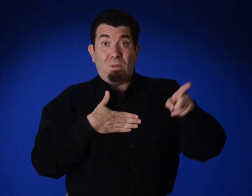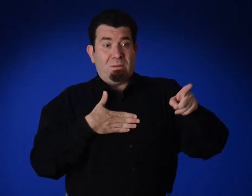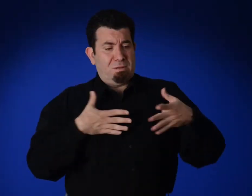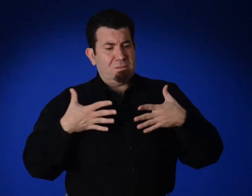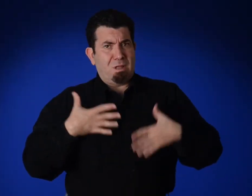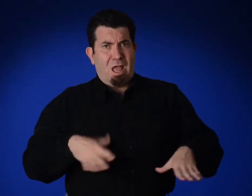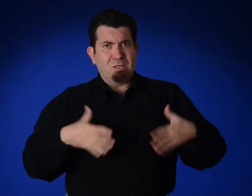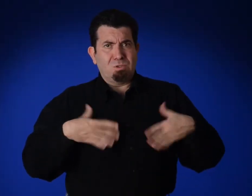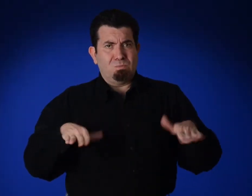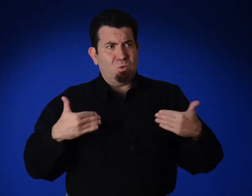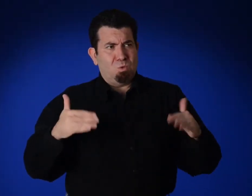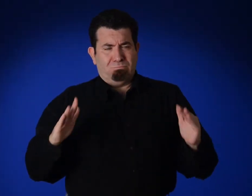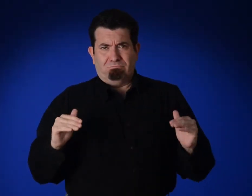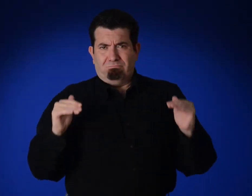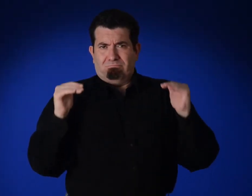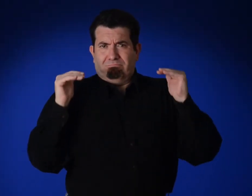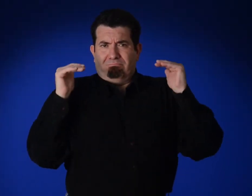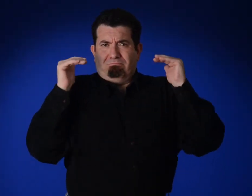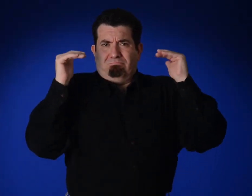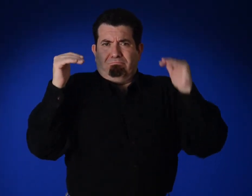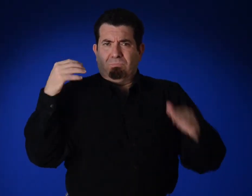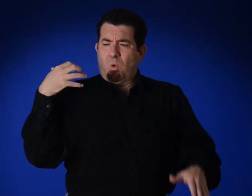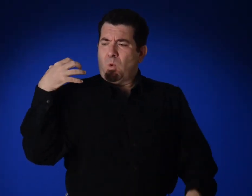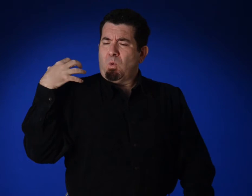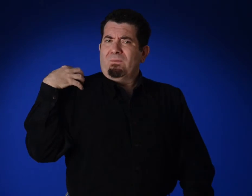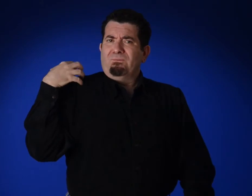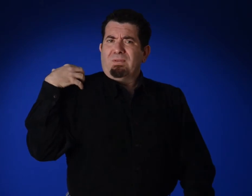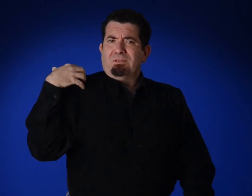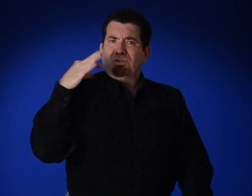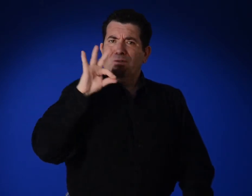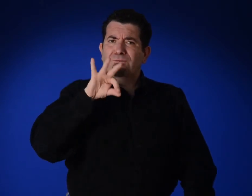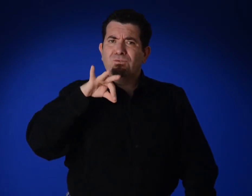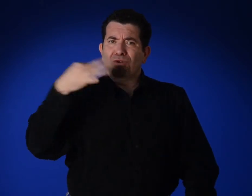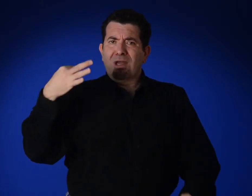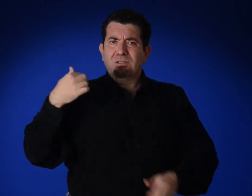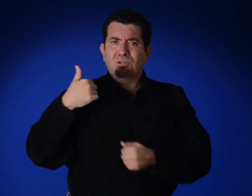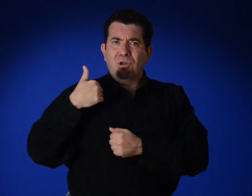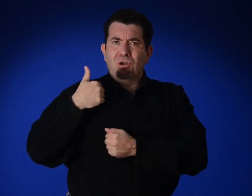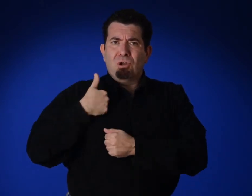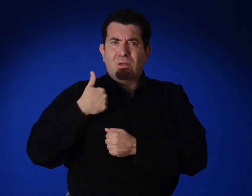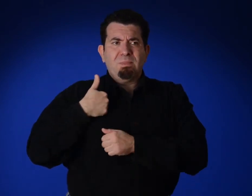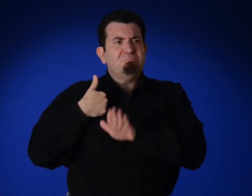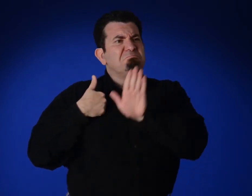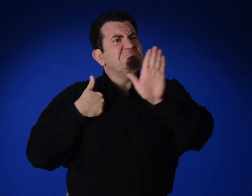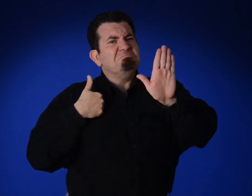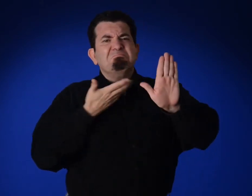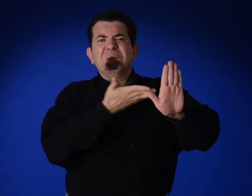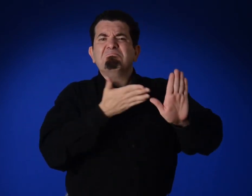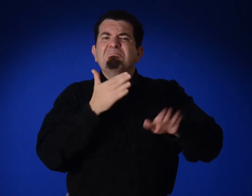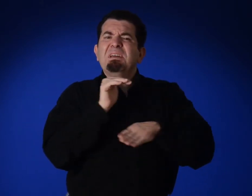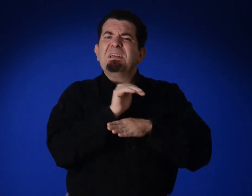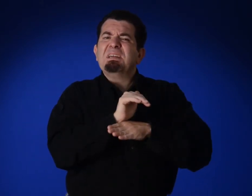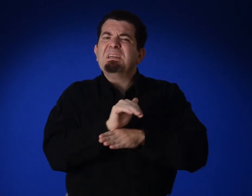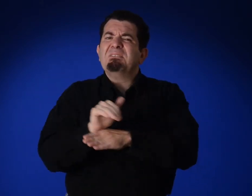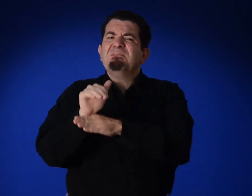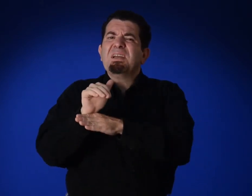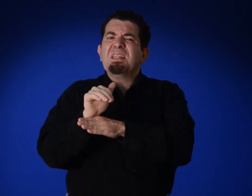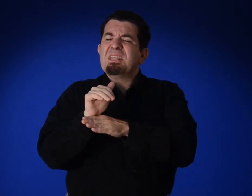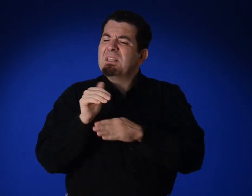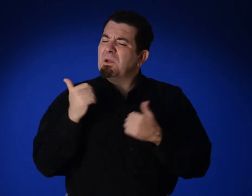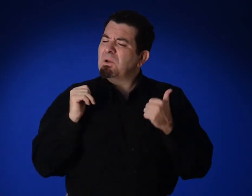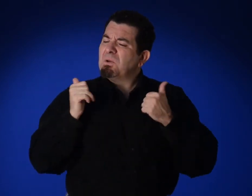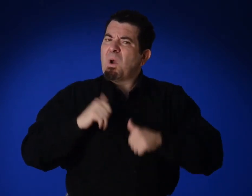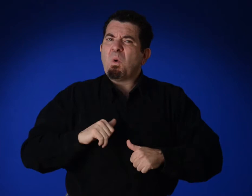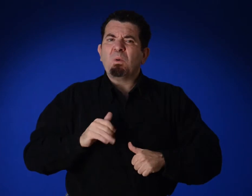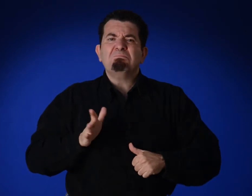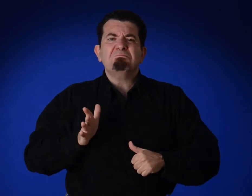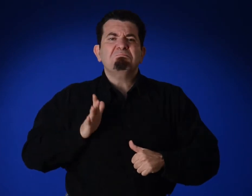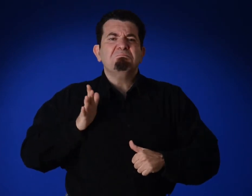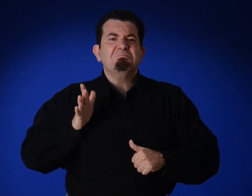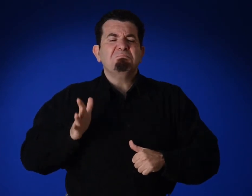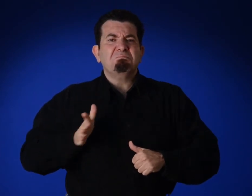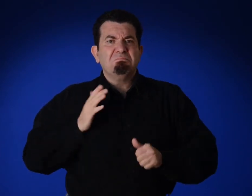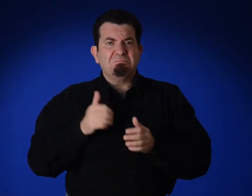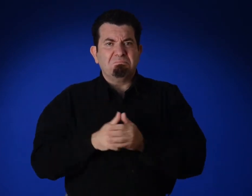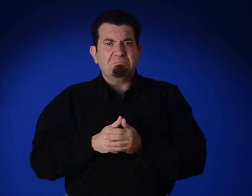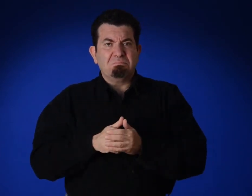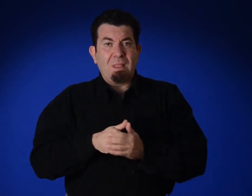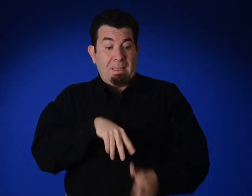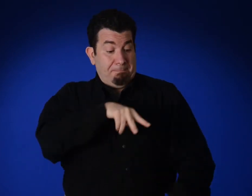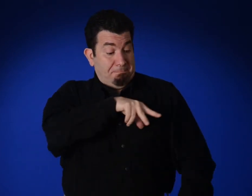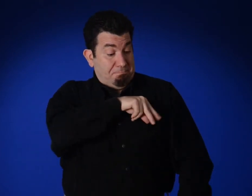Napoleon wears the costume of a high-ranking French official in the army, which is worn with an evening coat.